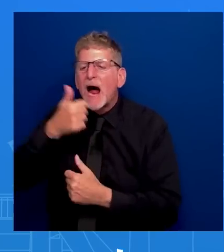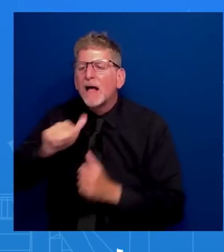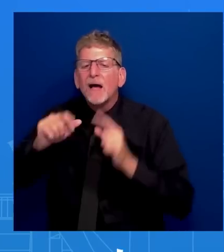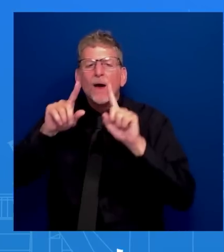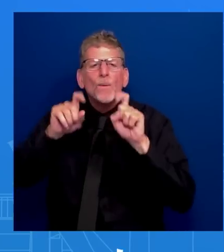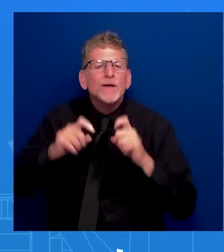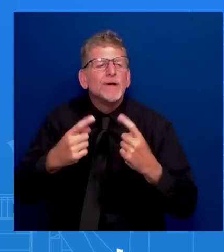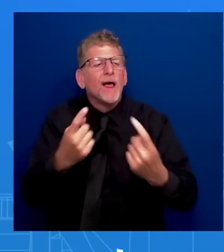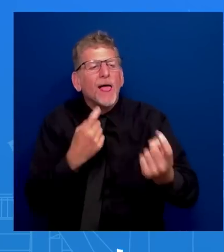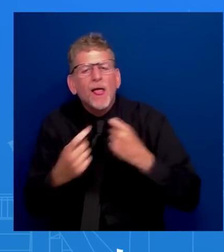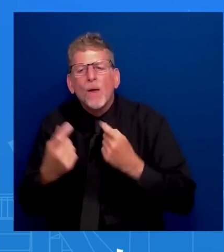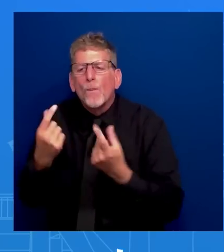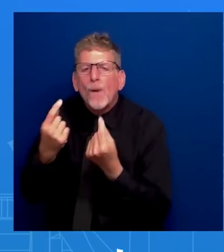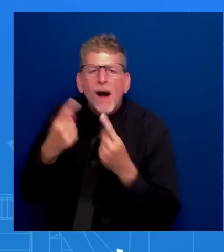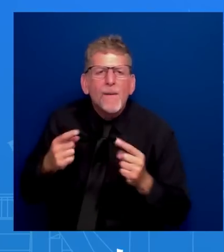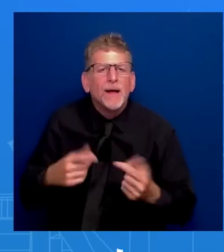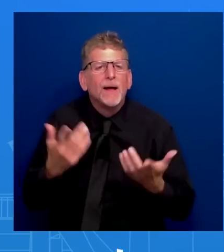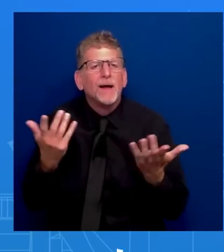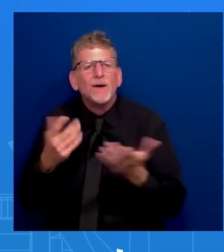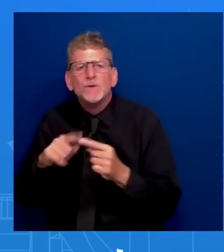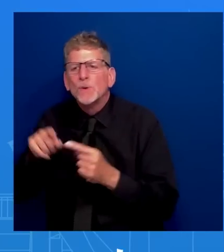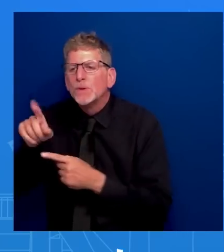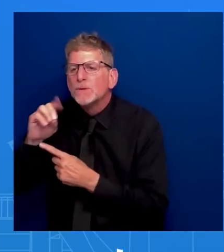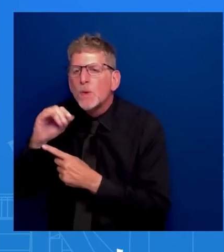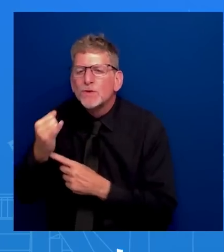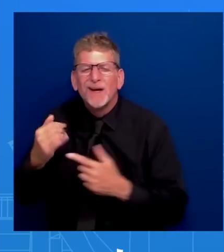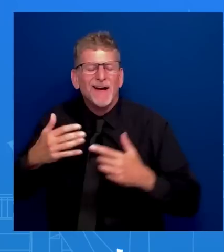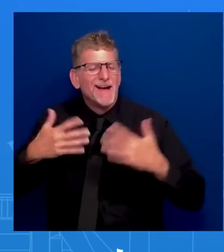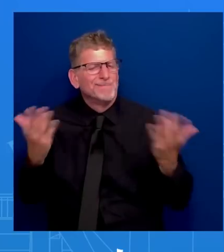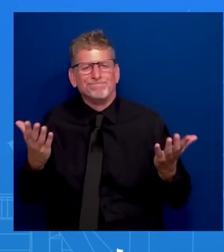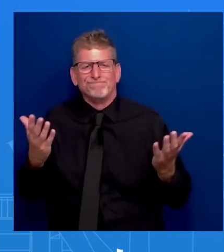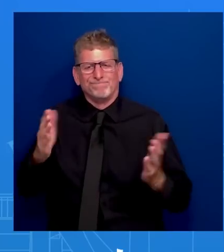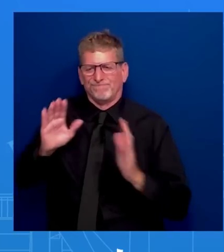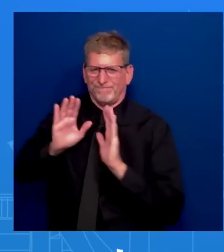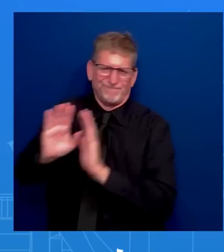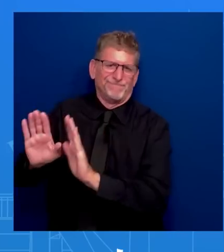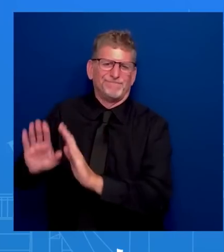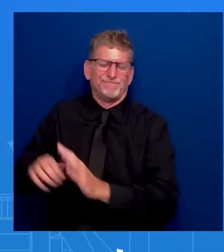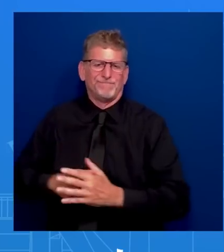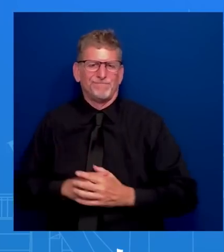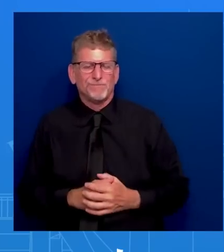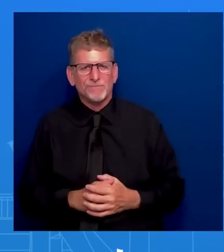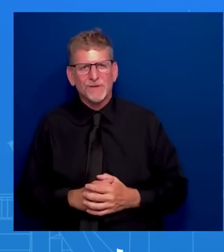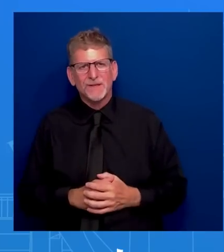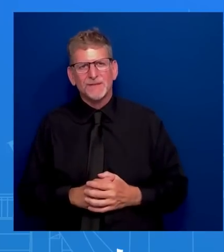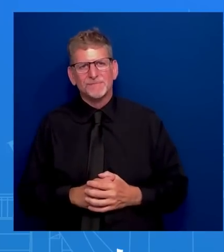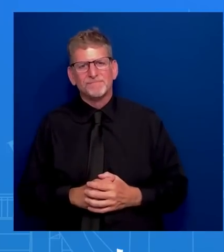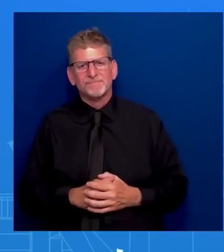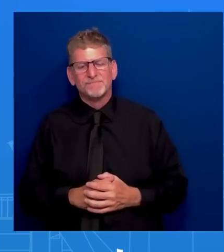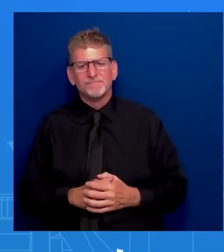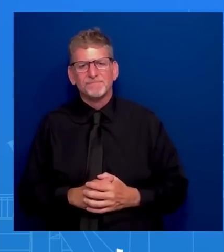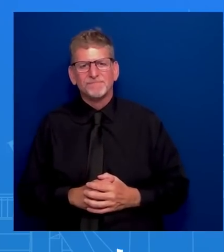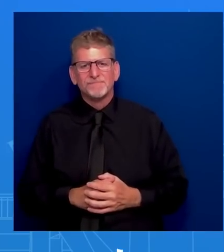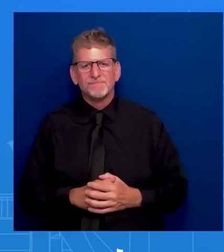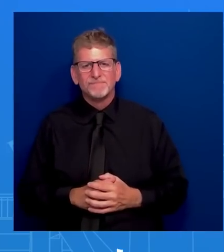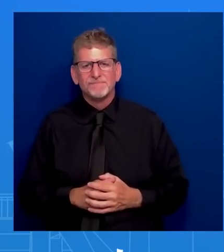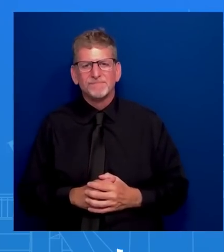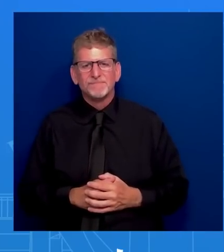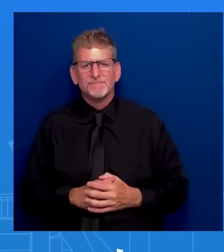to the Department of Justice. Go ahead. The Press: Thank you, Karine. One on NATO, one on Ukraine.